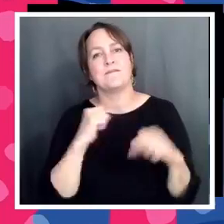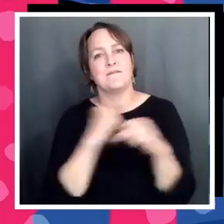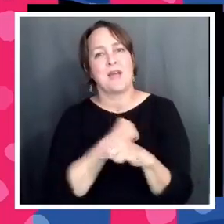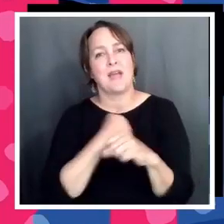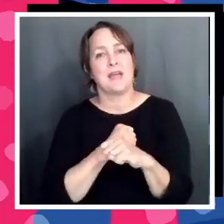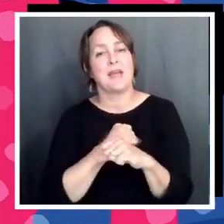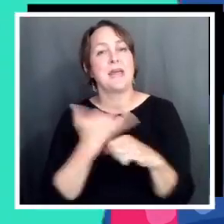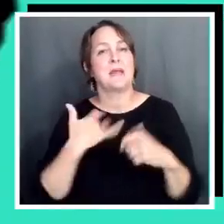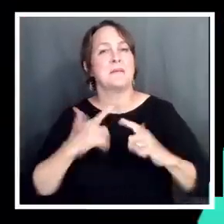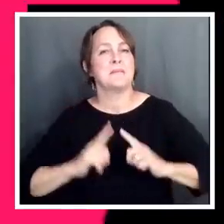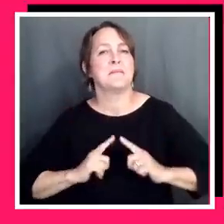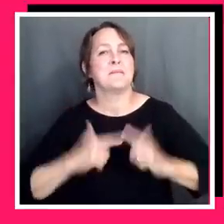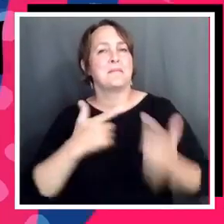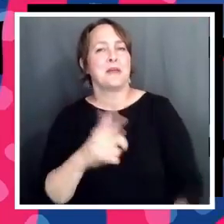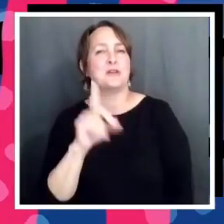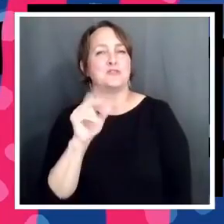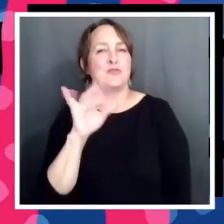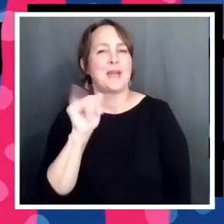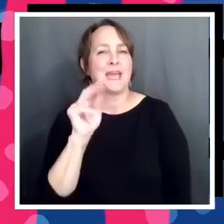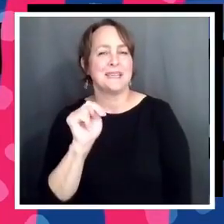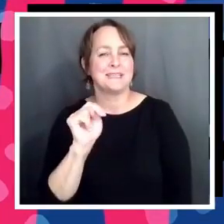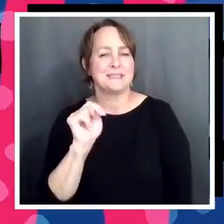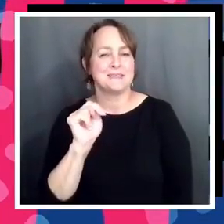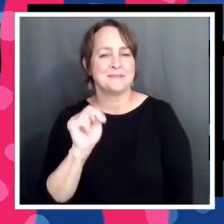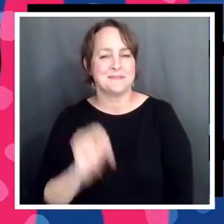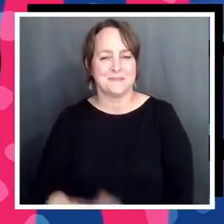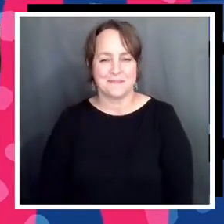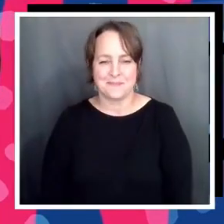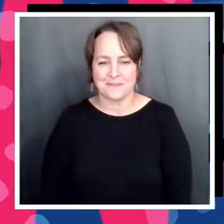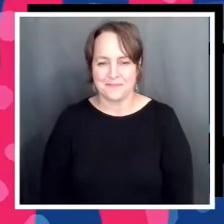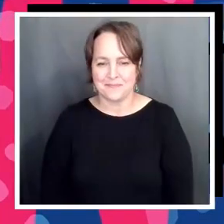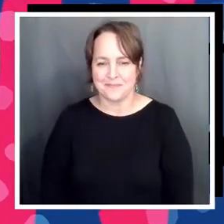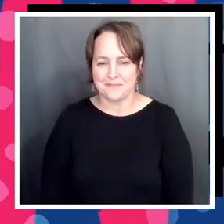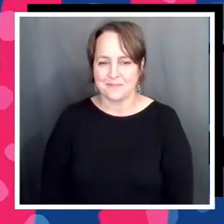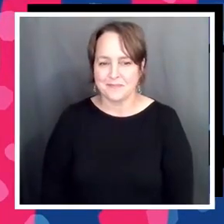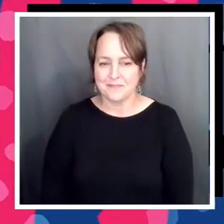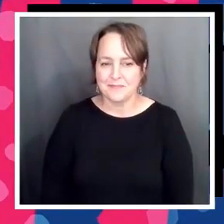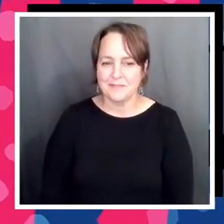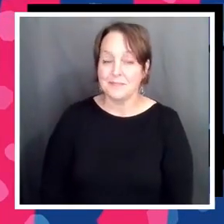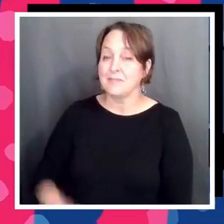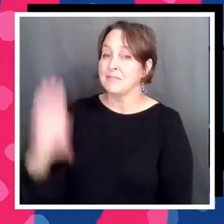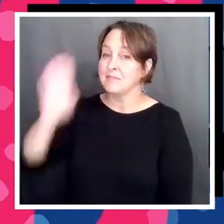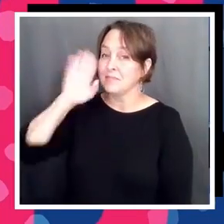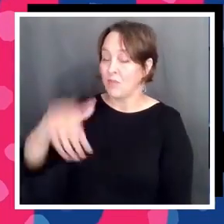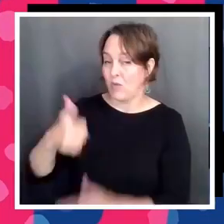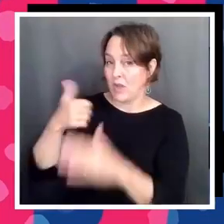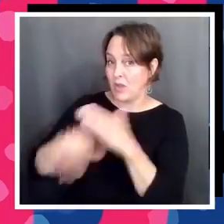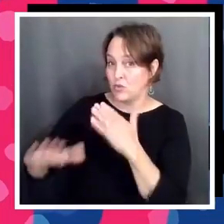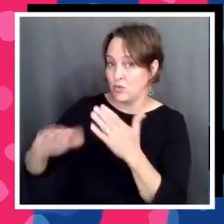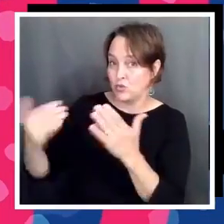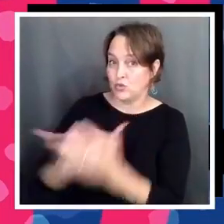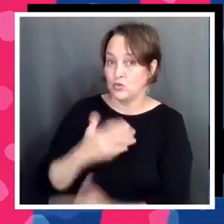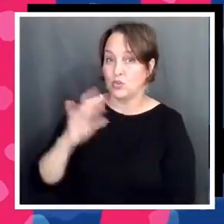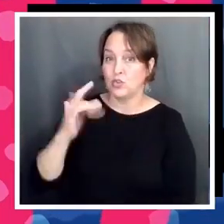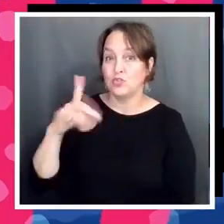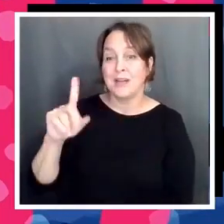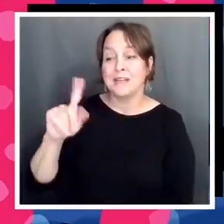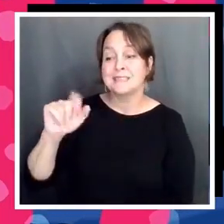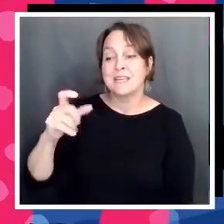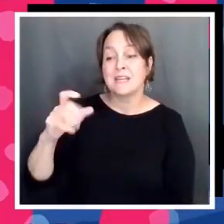FAMILIES. I'M PROUD TO STAND SHOULDER TO SHOULDER WITH EACH ONE OF YOU